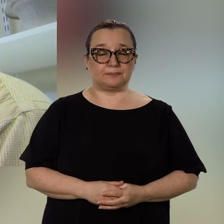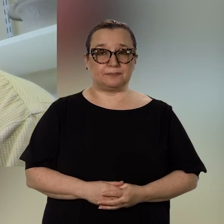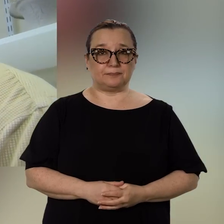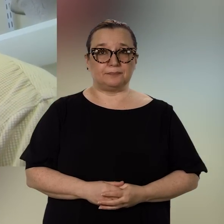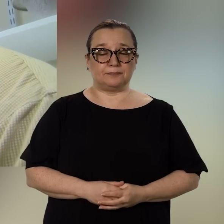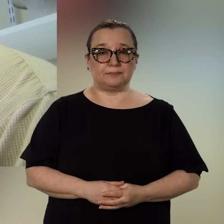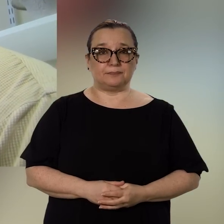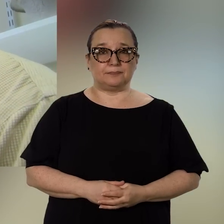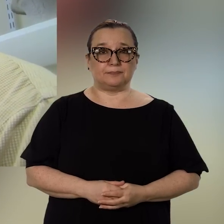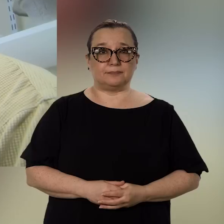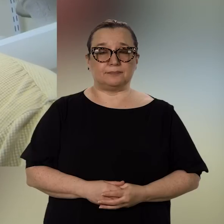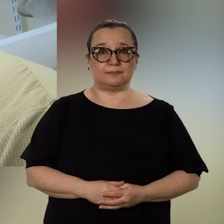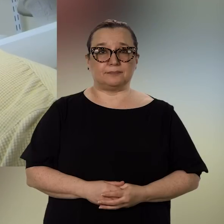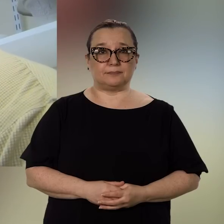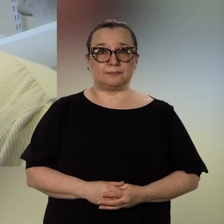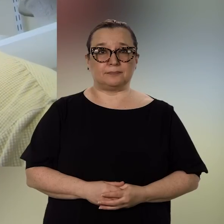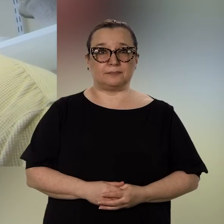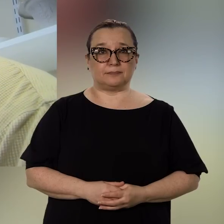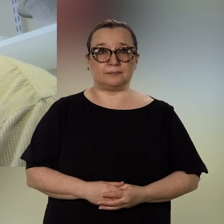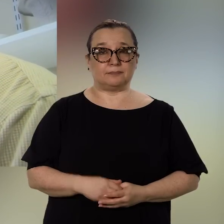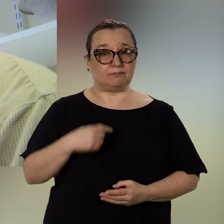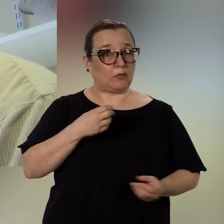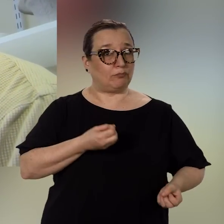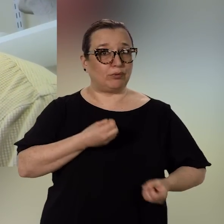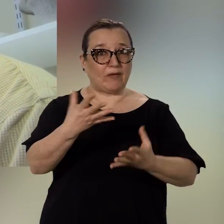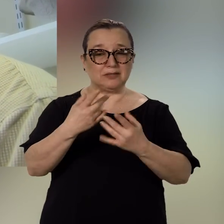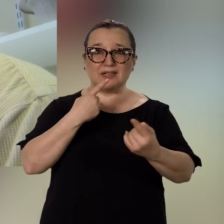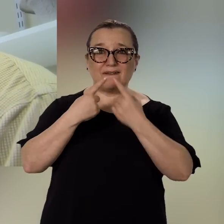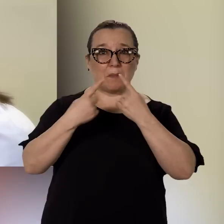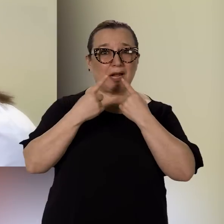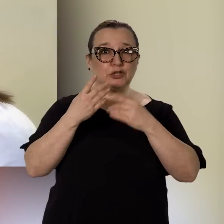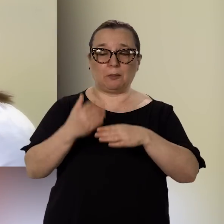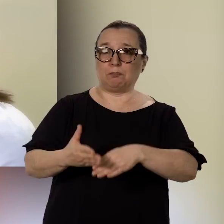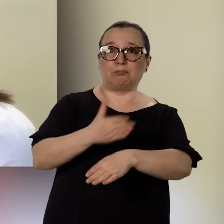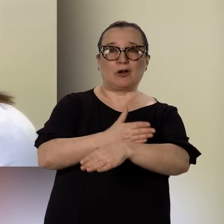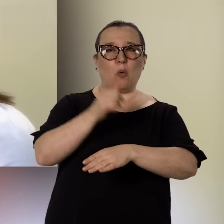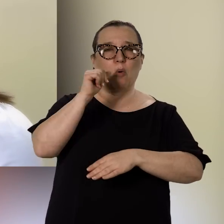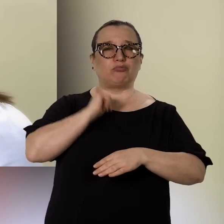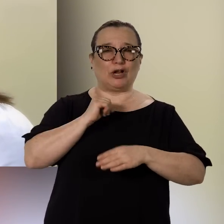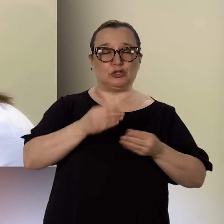to come to terms with that, and as a speech therapist we're available to help them